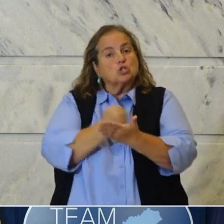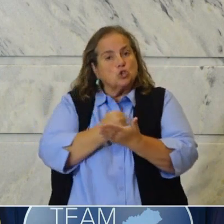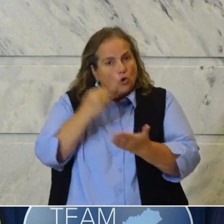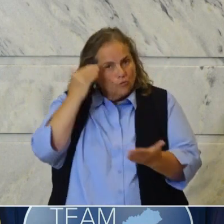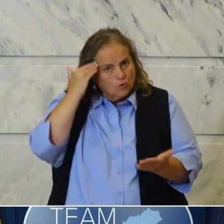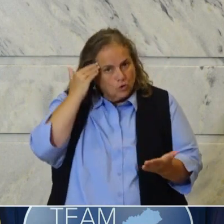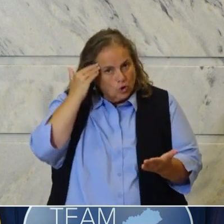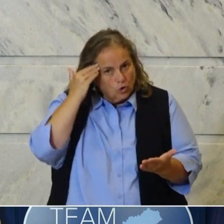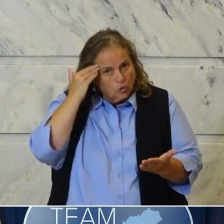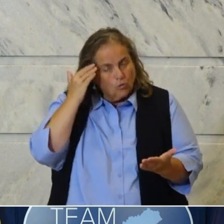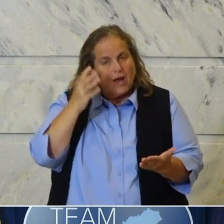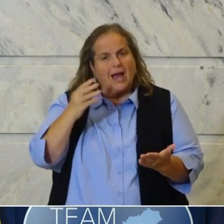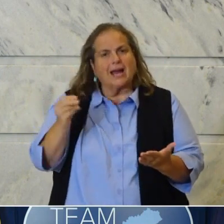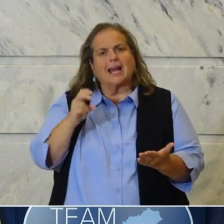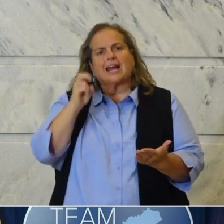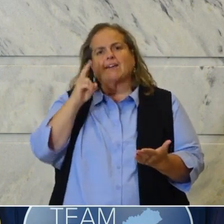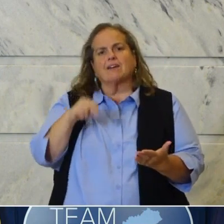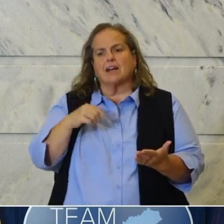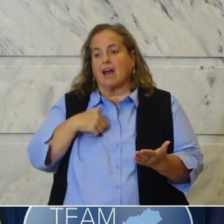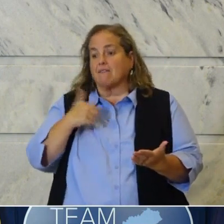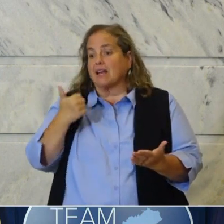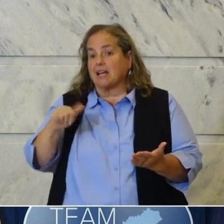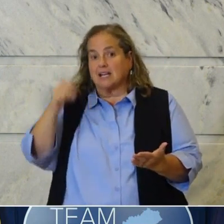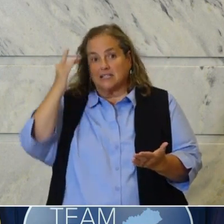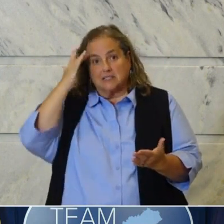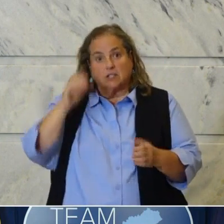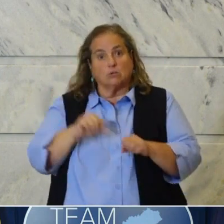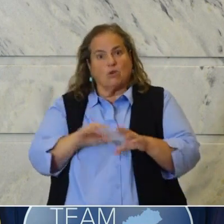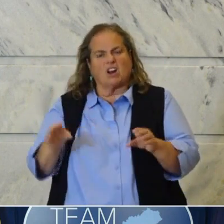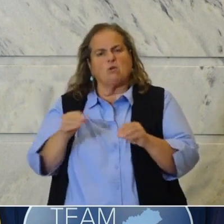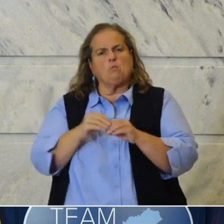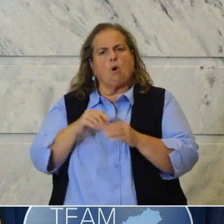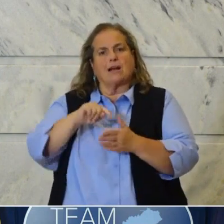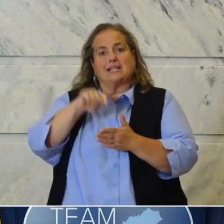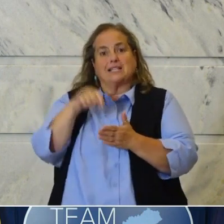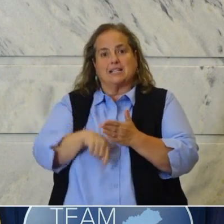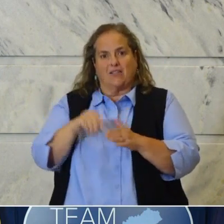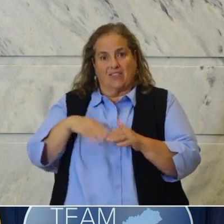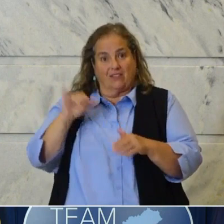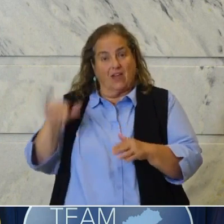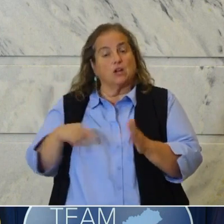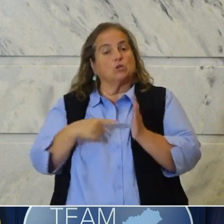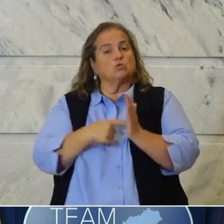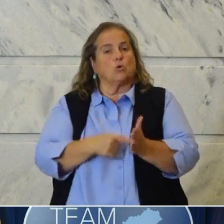even breakouts that are more detailed than this. Sure, universities. We're